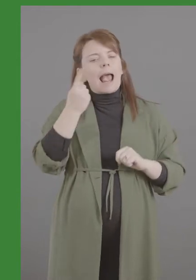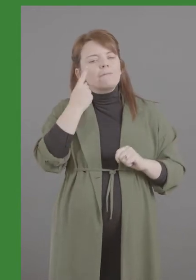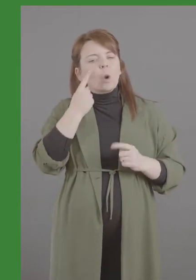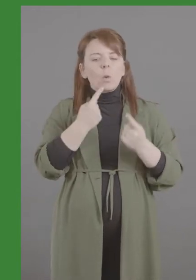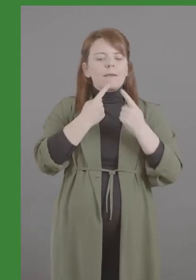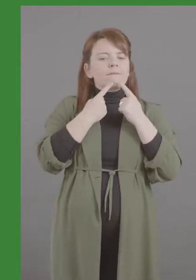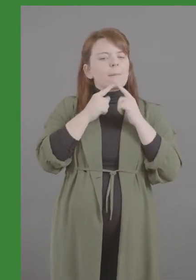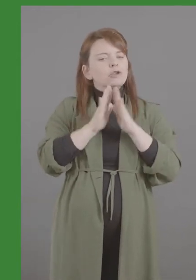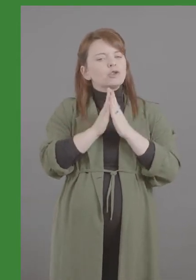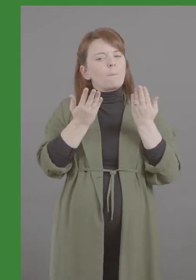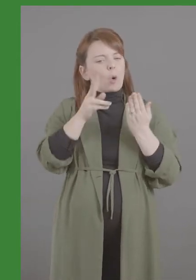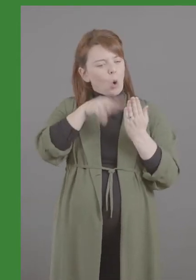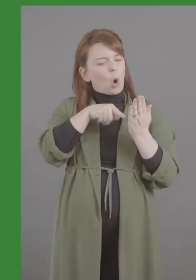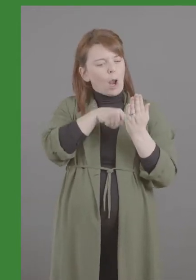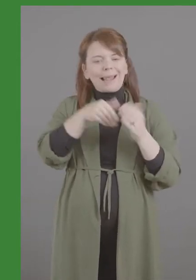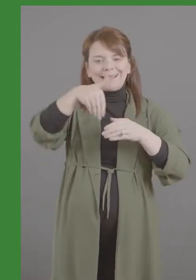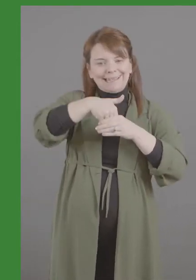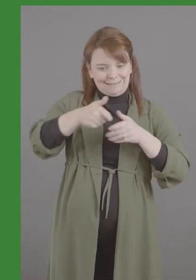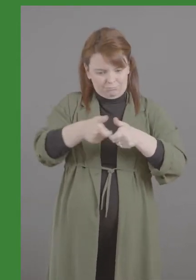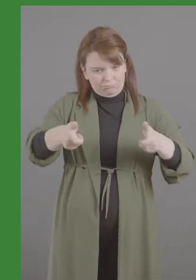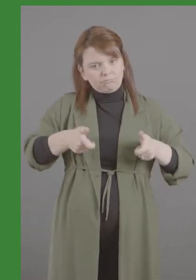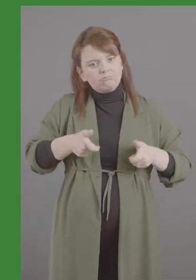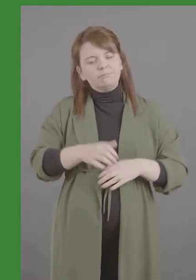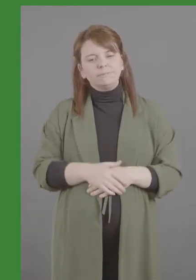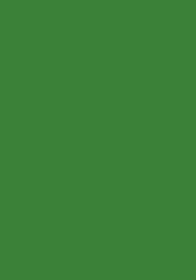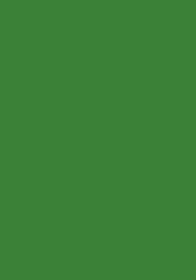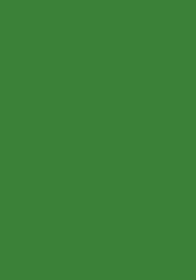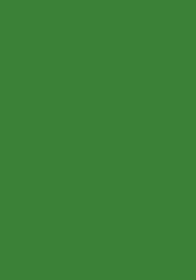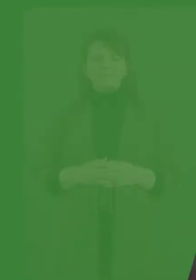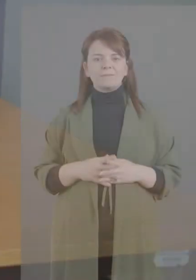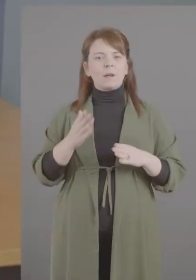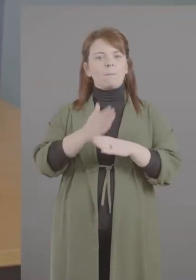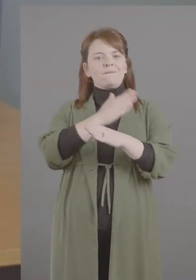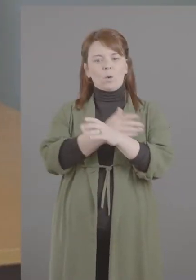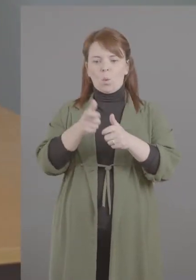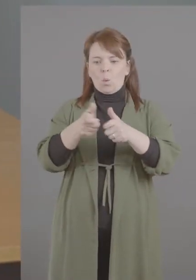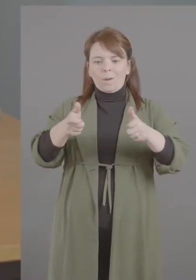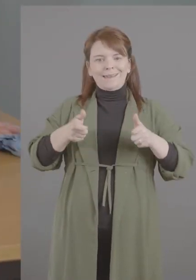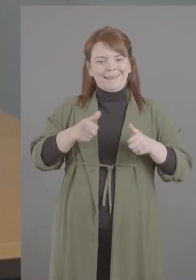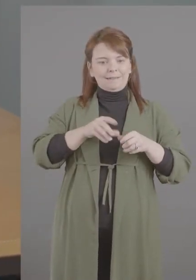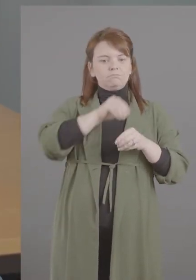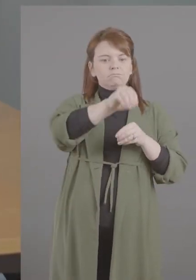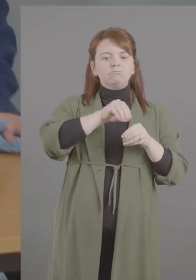so please refer to the information booklet within your self-test pack.